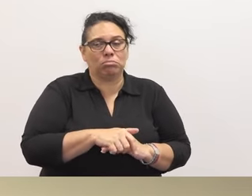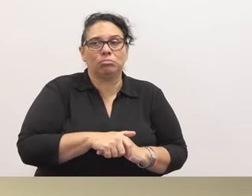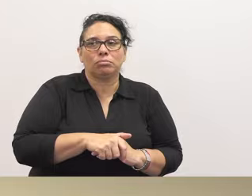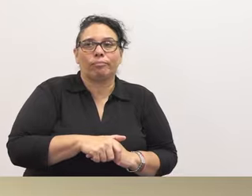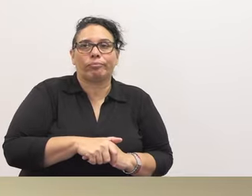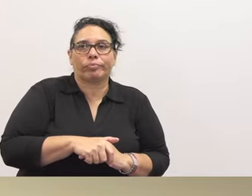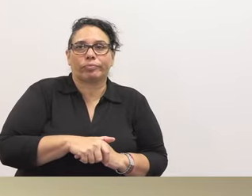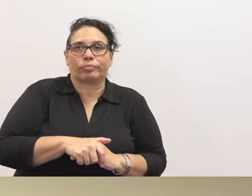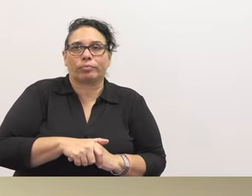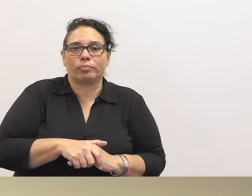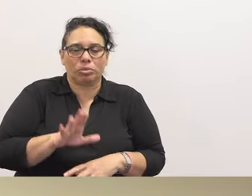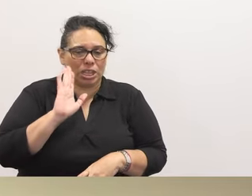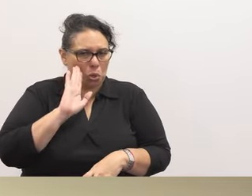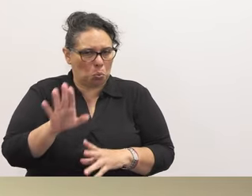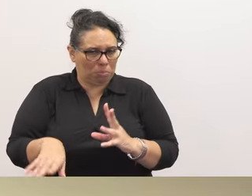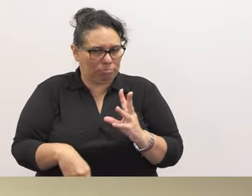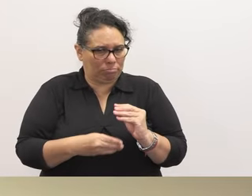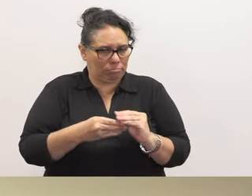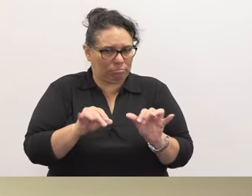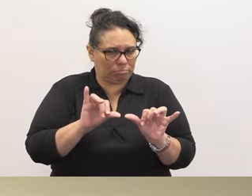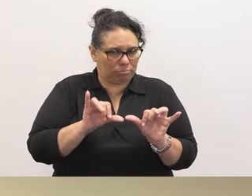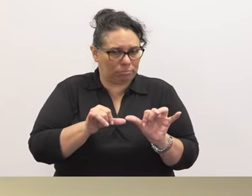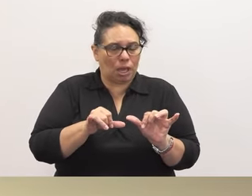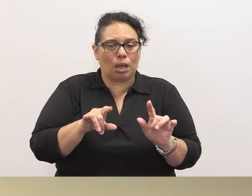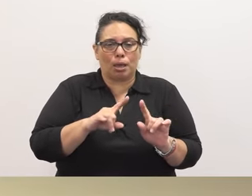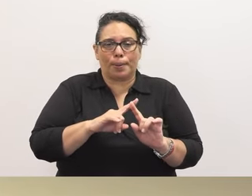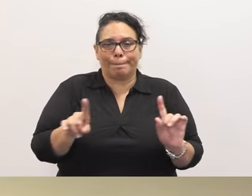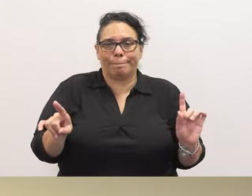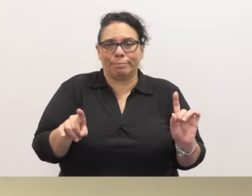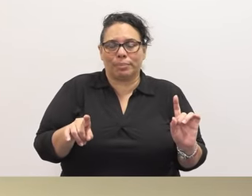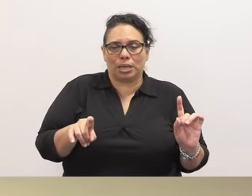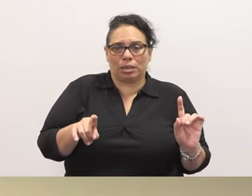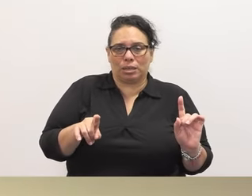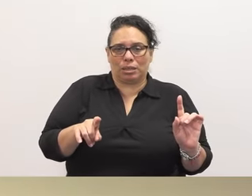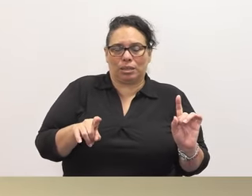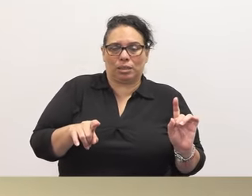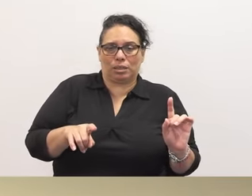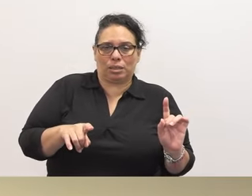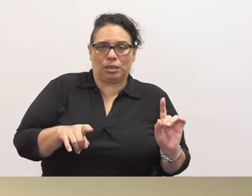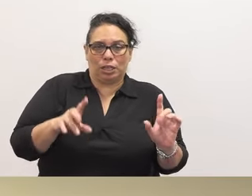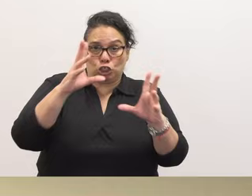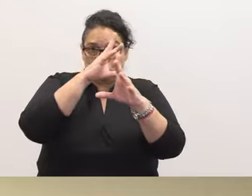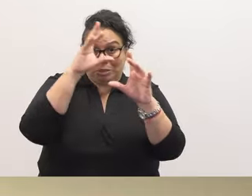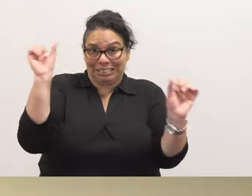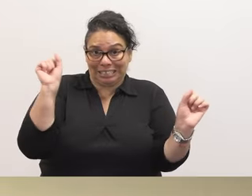So there will be some additional metrics but her task with those metrics isn't to try to give you insights